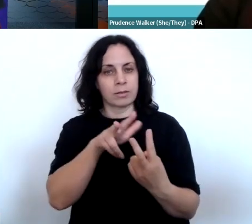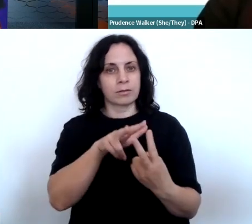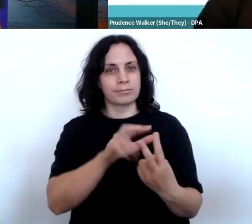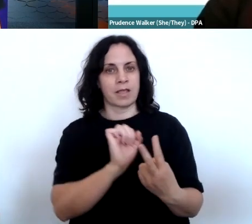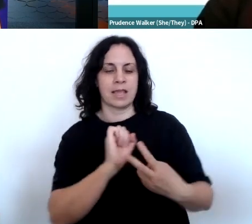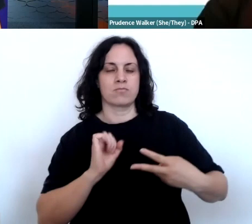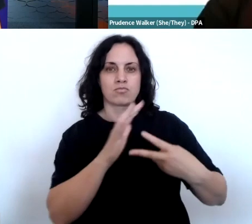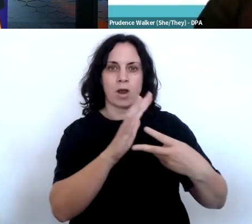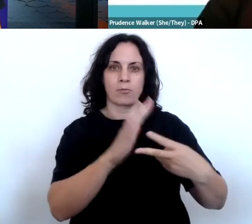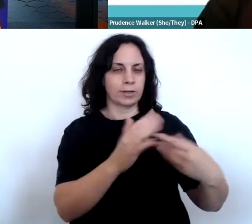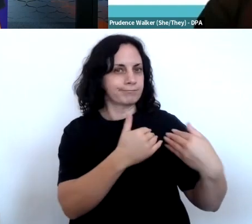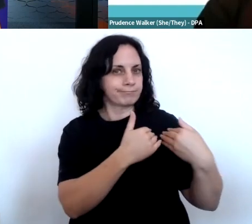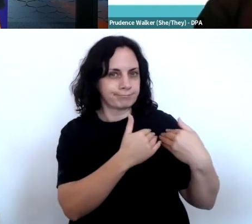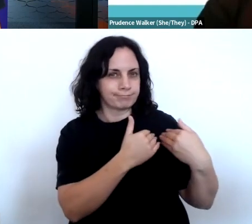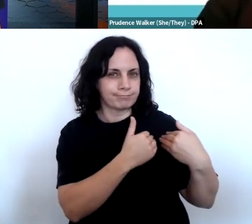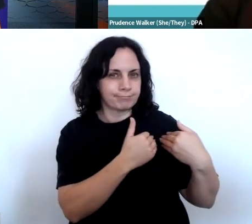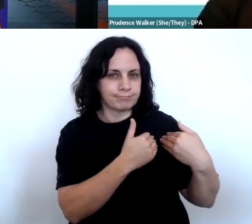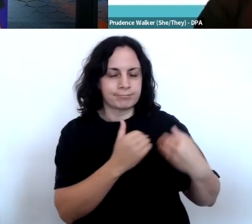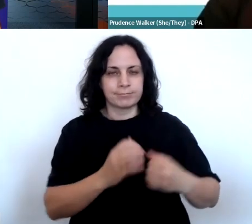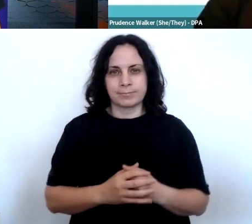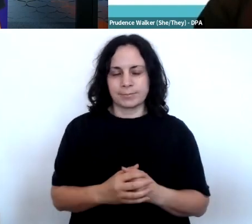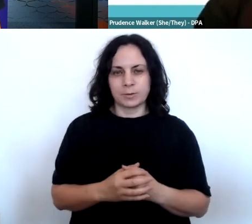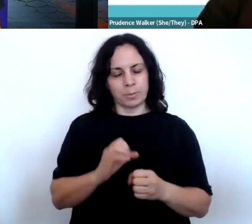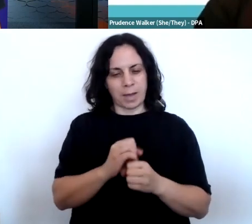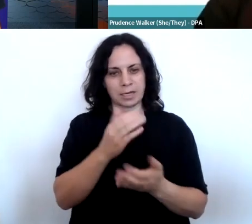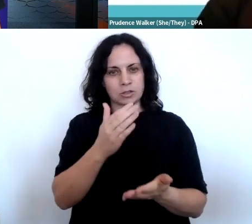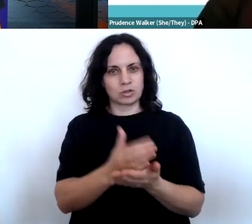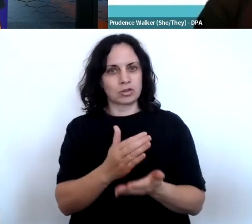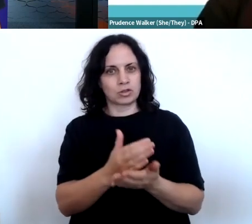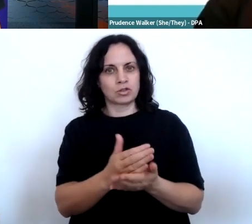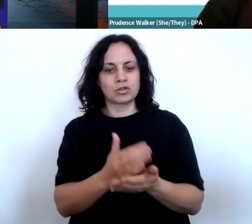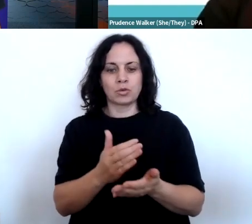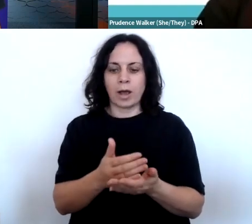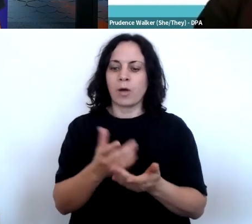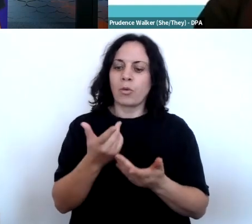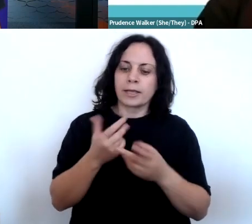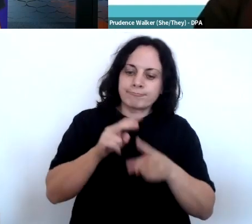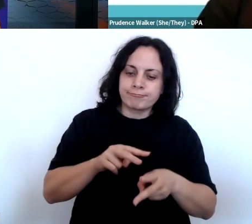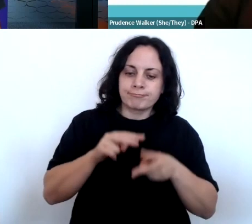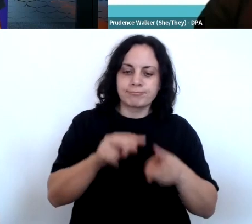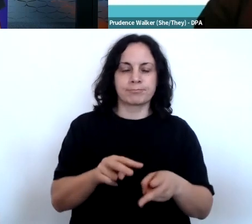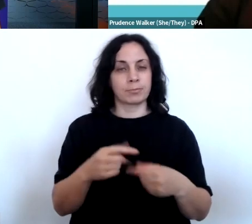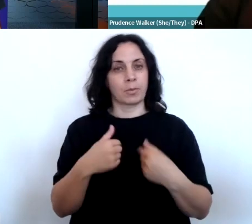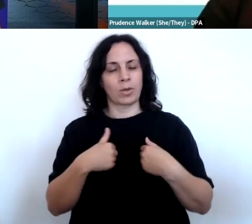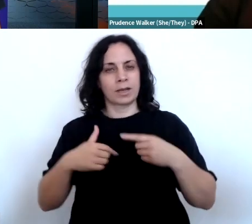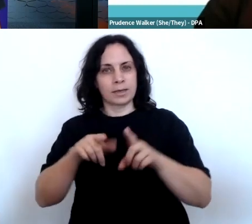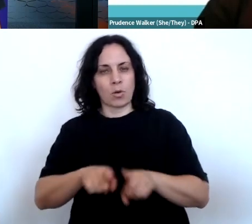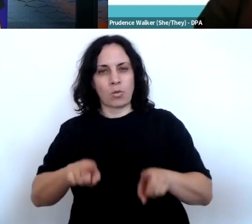We’ve also started to co-commission and purchase services for people